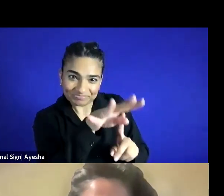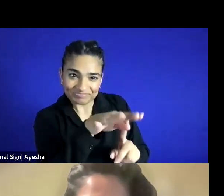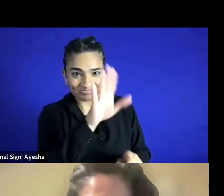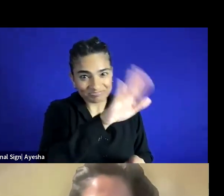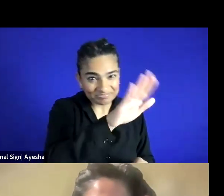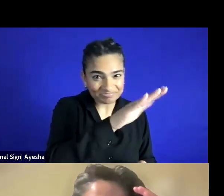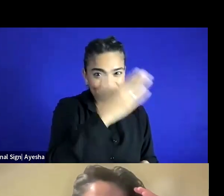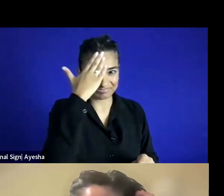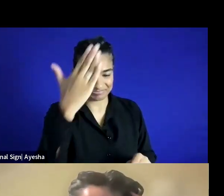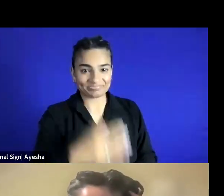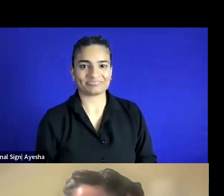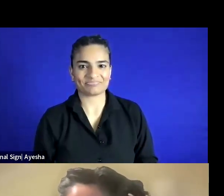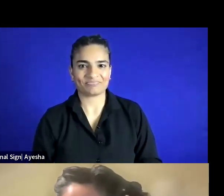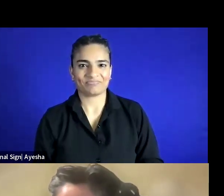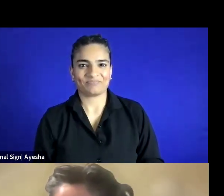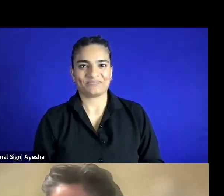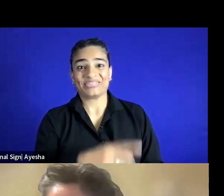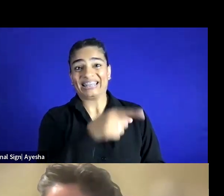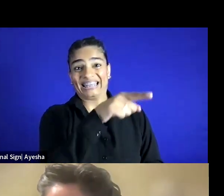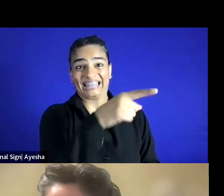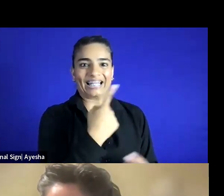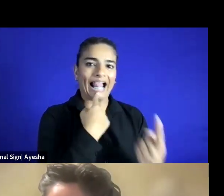So I'm just going to, to deliver a message right now.